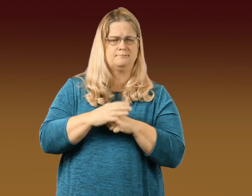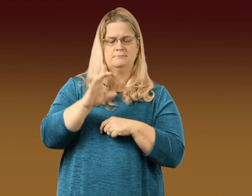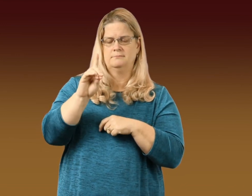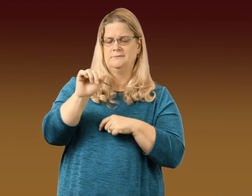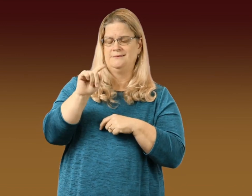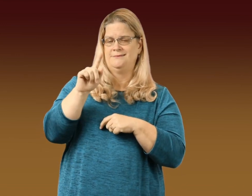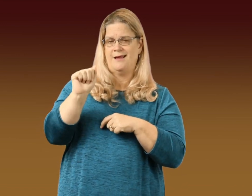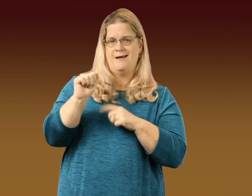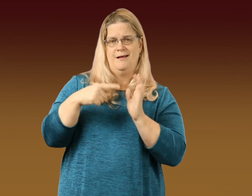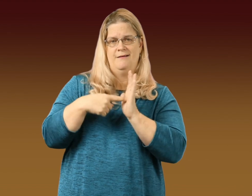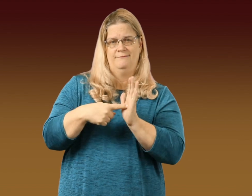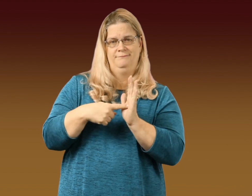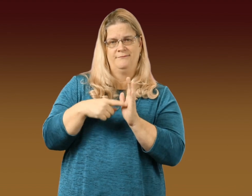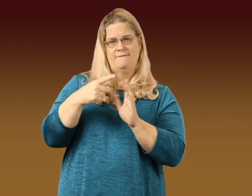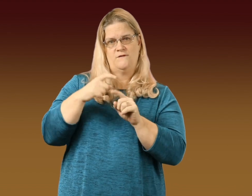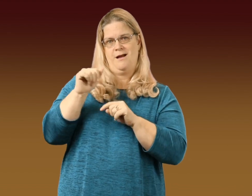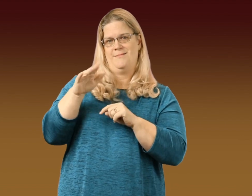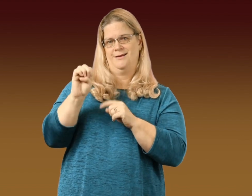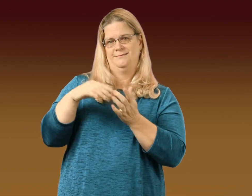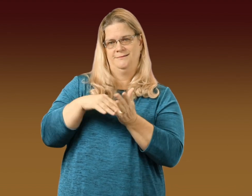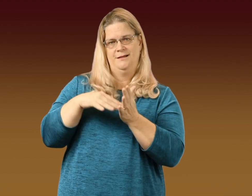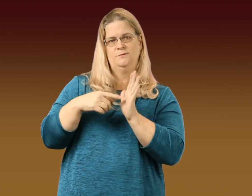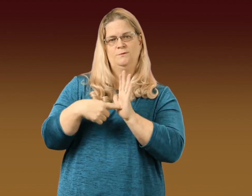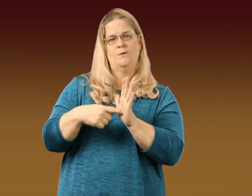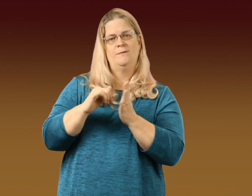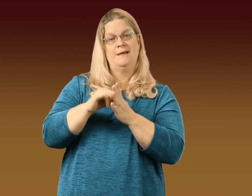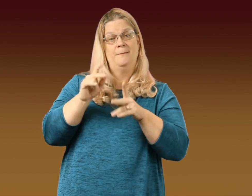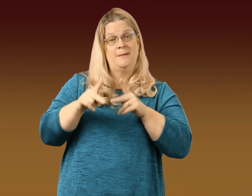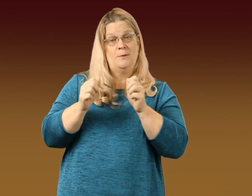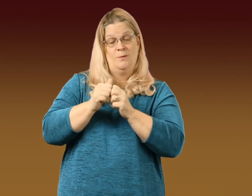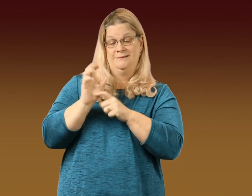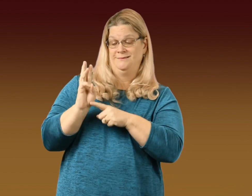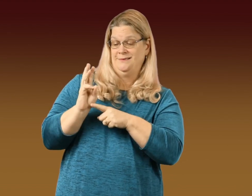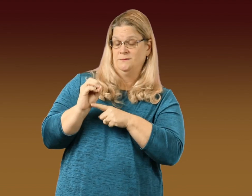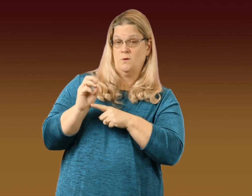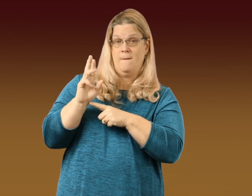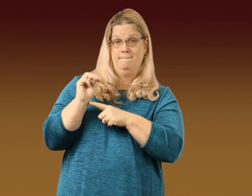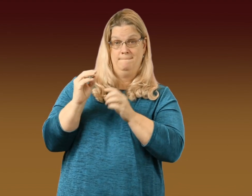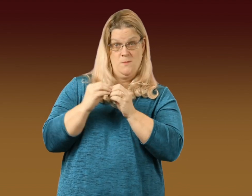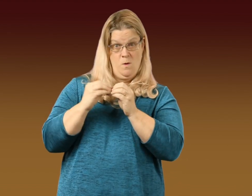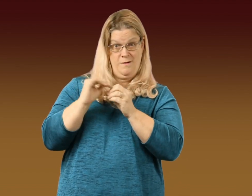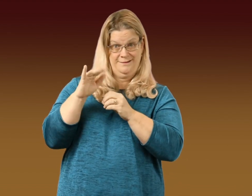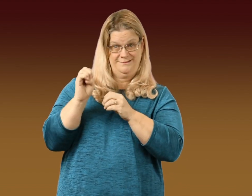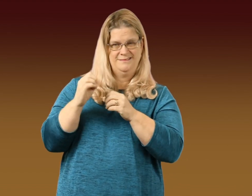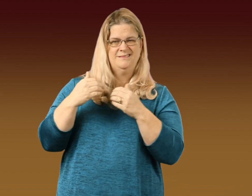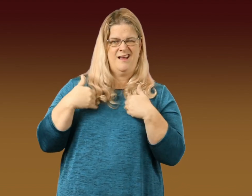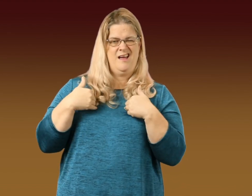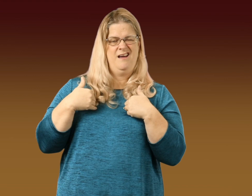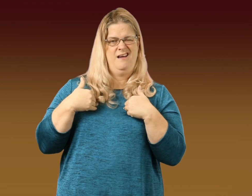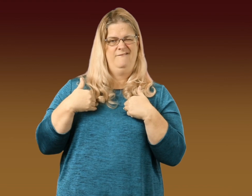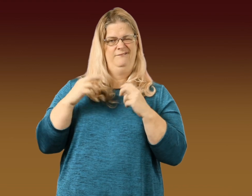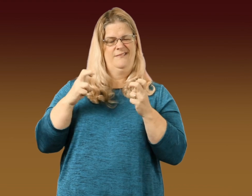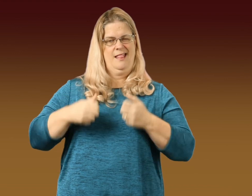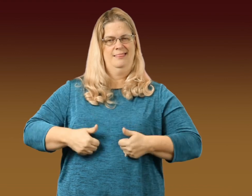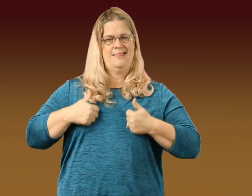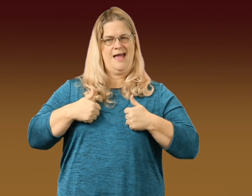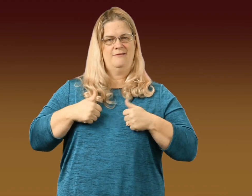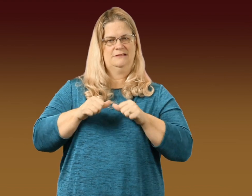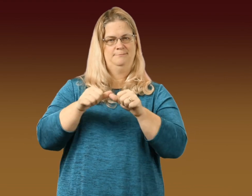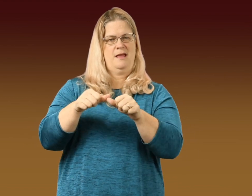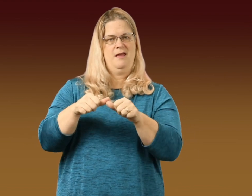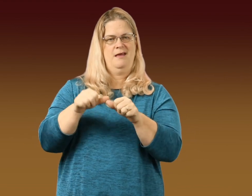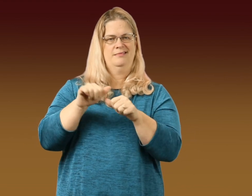Data from the ACE study shows that people with six or more ACEs have a lifespan